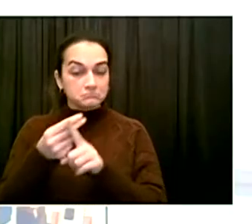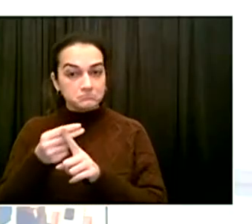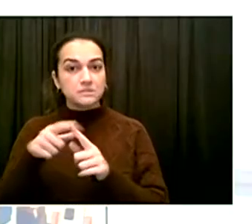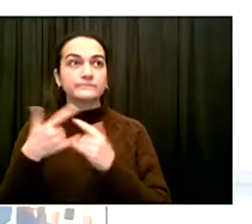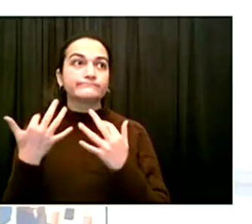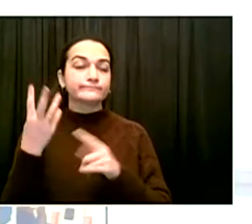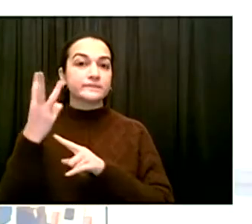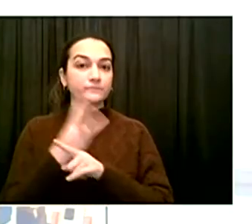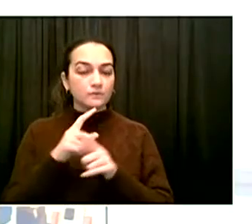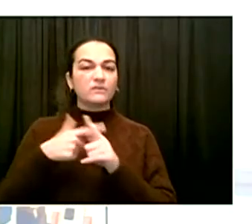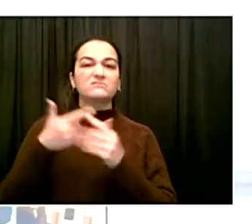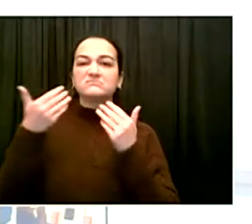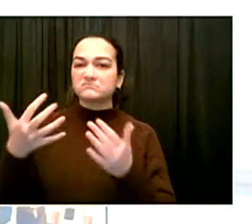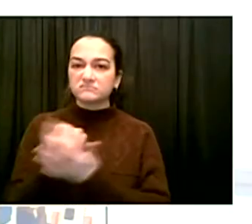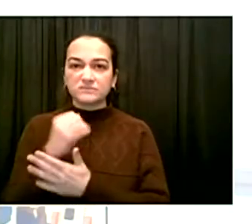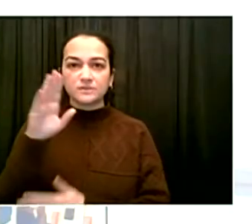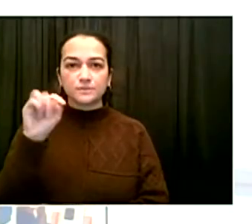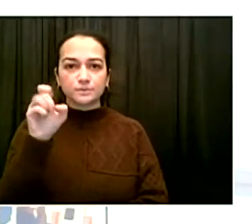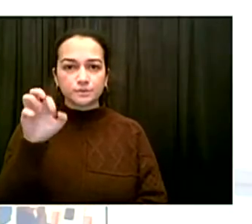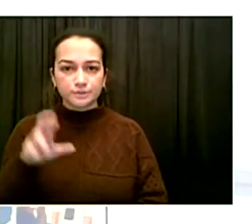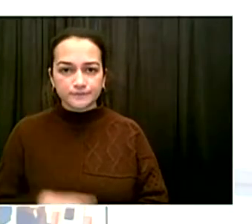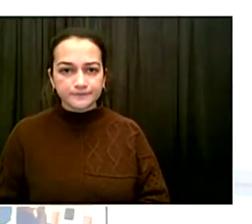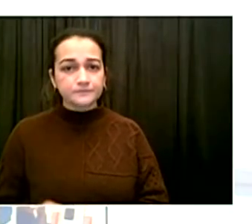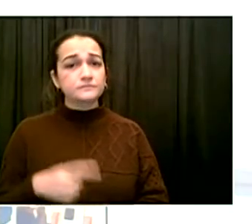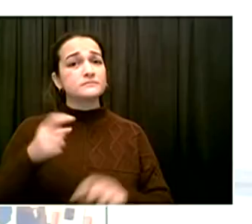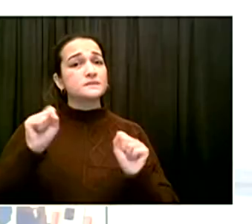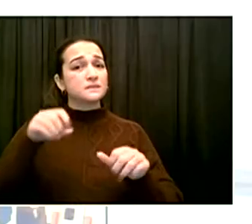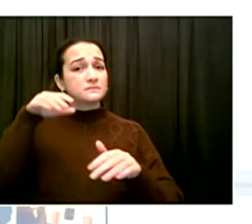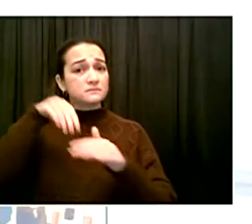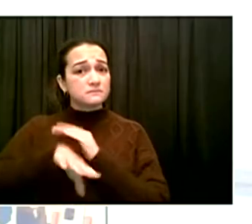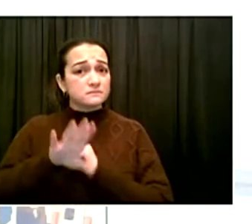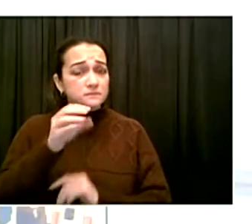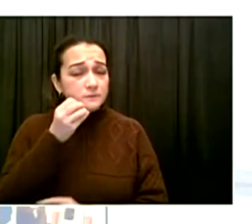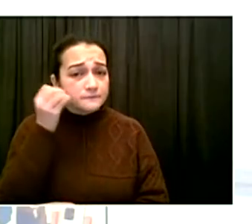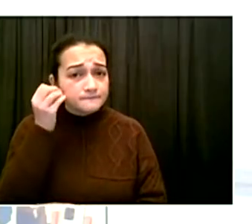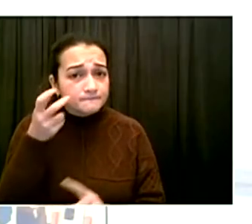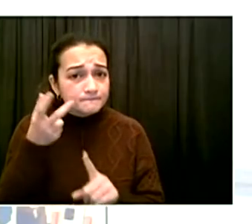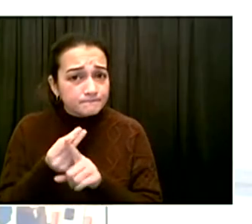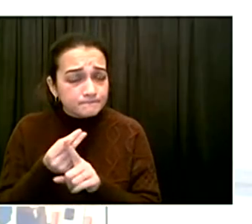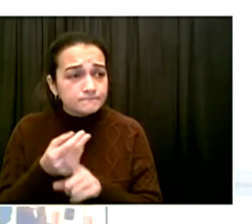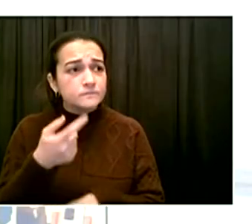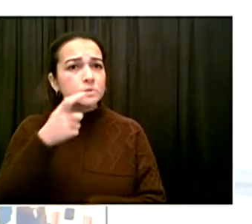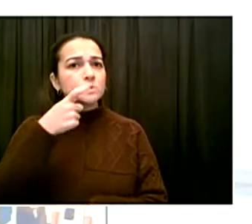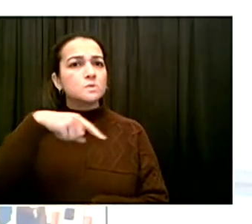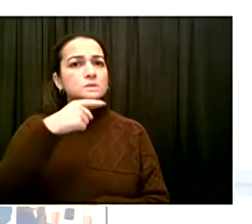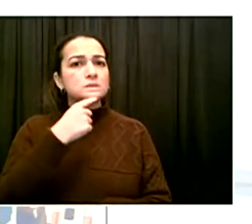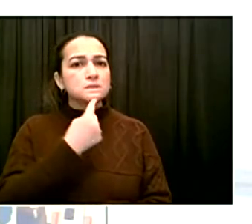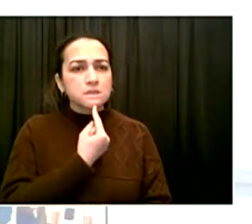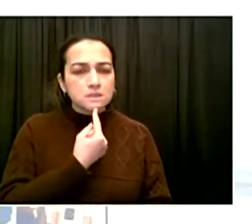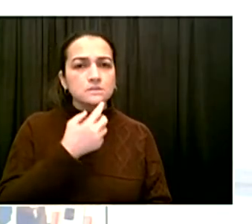BEEN COORDINATING RAPID ACCESS TO BOOSTER DOSES FOR ALL NEW YORK CITY NURSING HOMES. WE ARE MAKING SURE THAT ALL LONG-TERM CARE FACILITIES HAVE